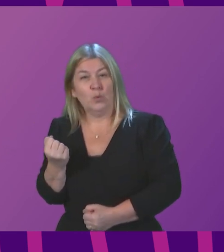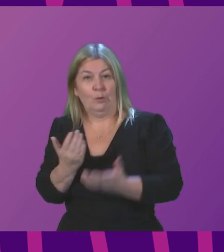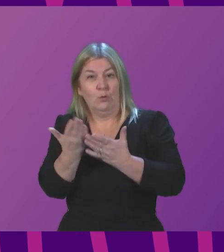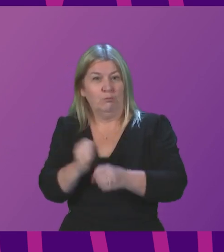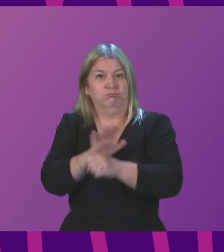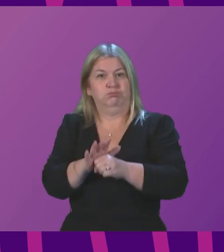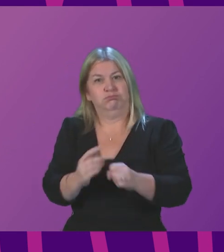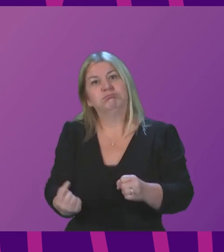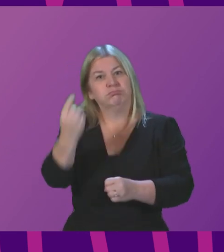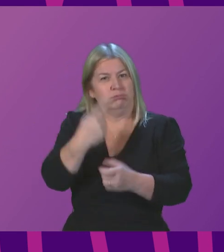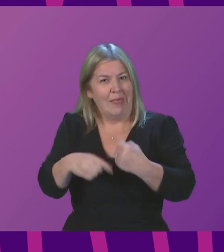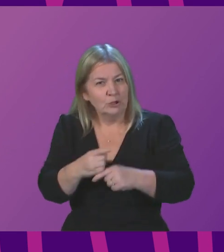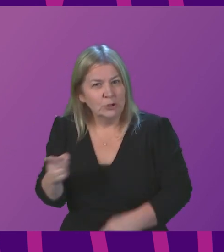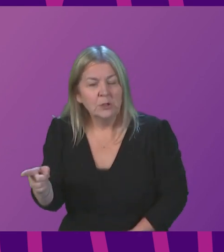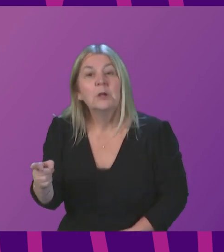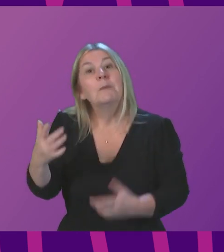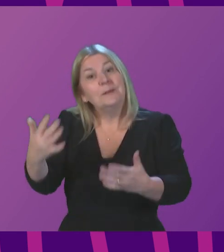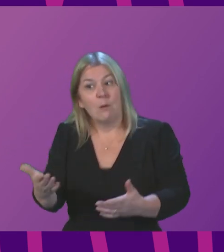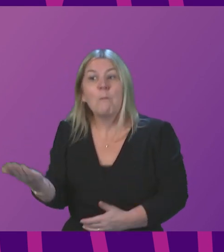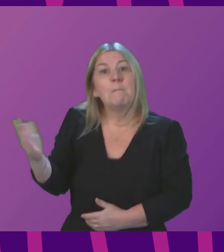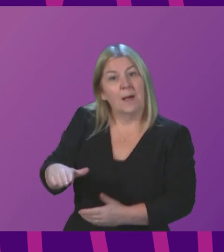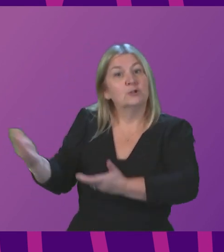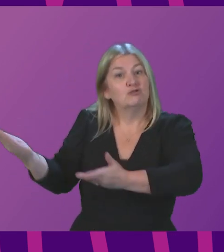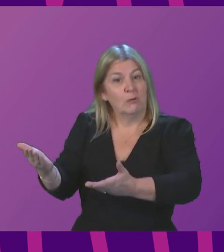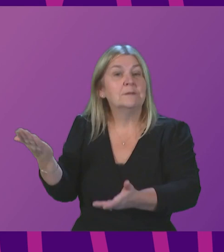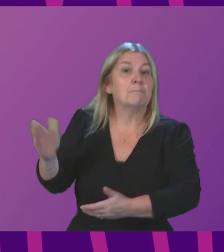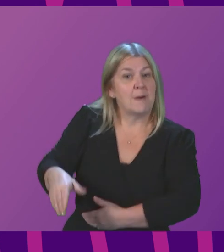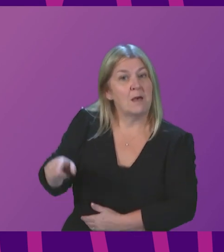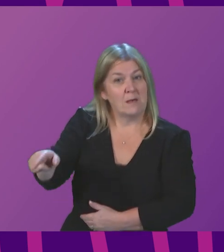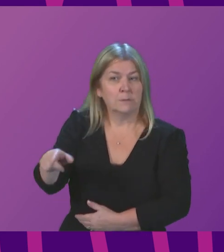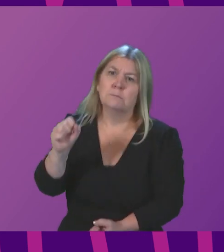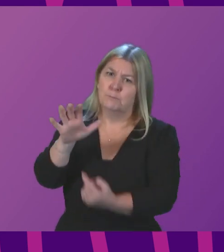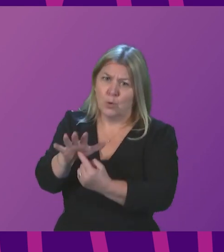but they are now operational again. It is important that people can get appointments